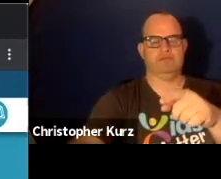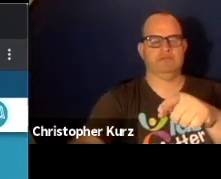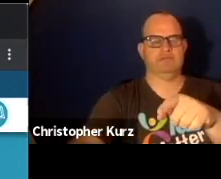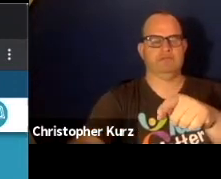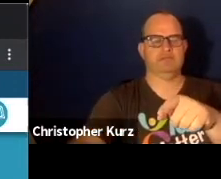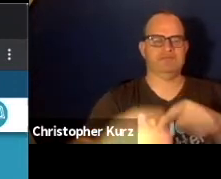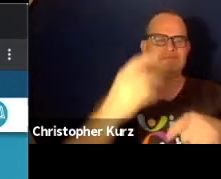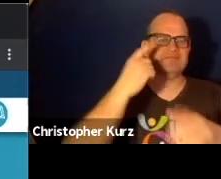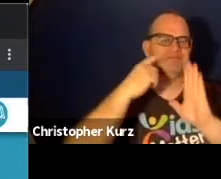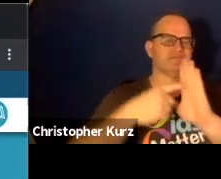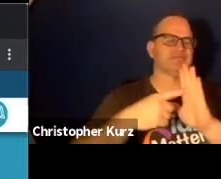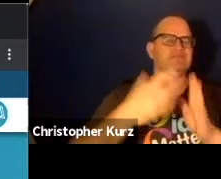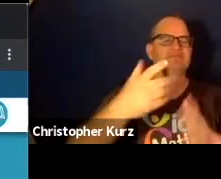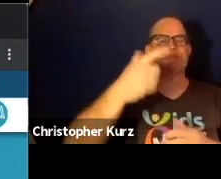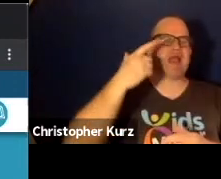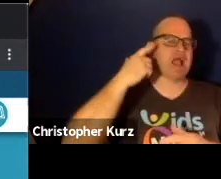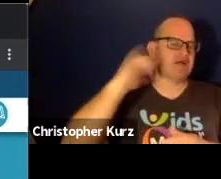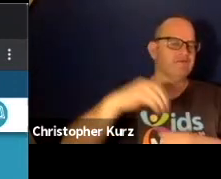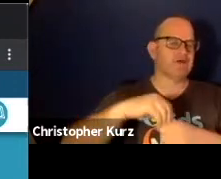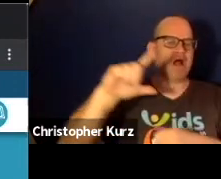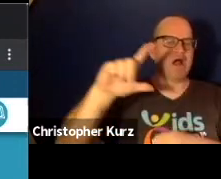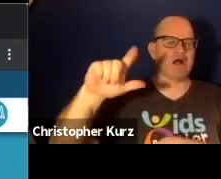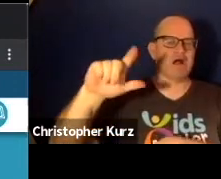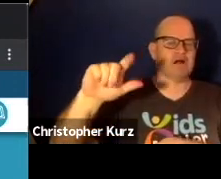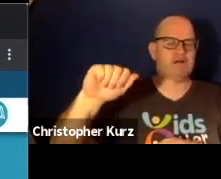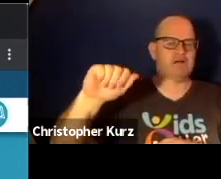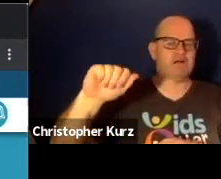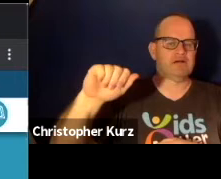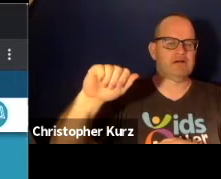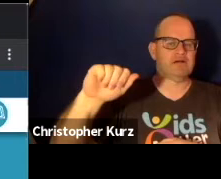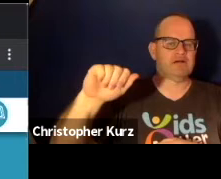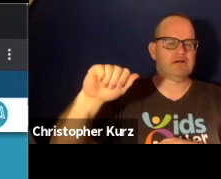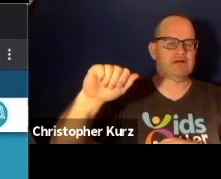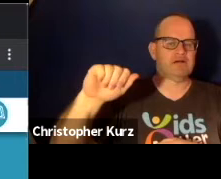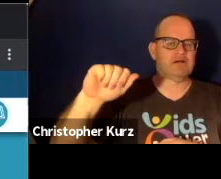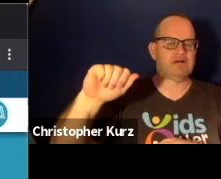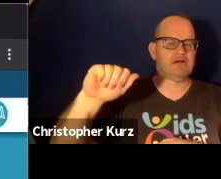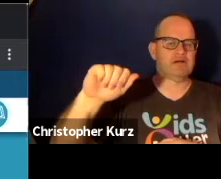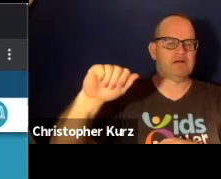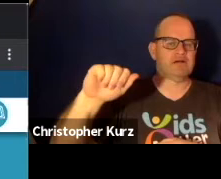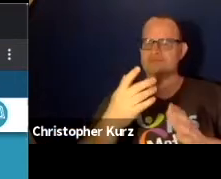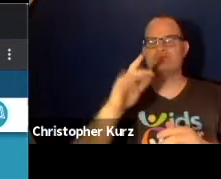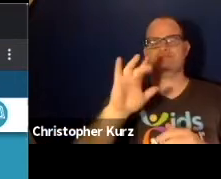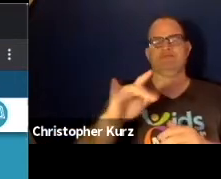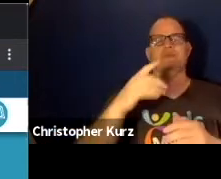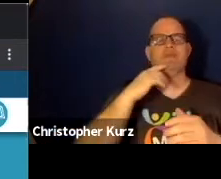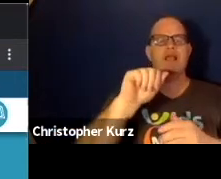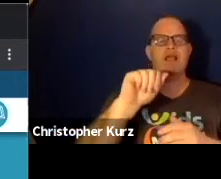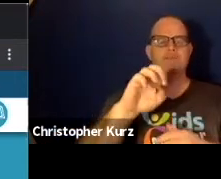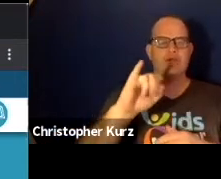If that language does not yet exist in our database, you can add it by clicking on the (+) sign at the bottom.